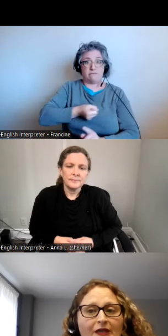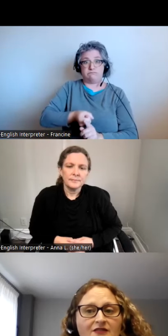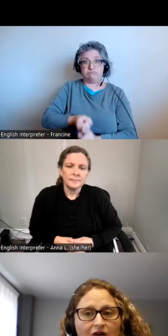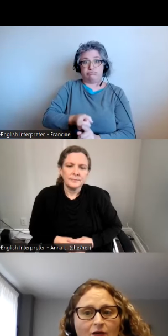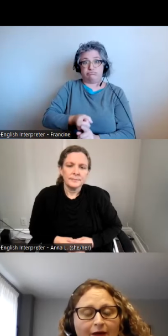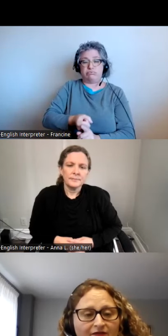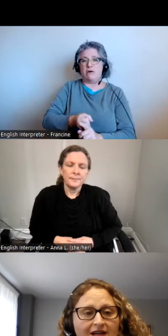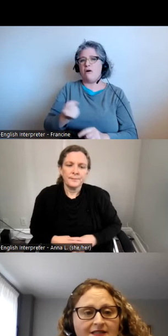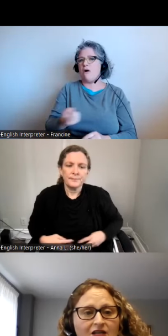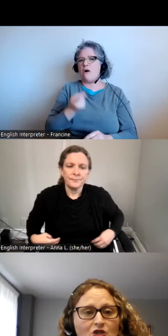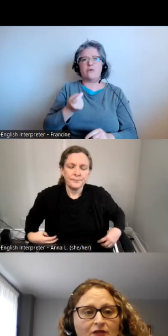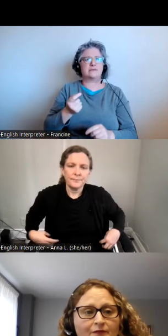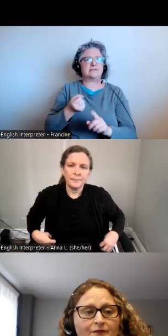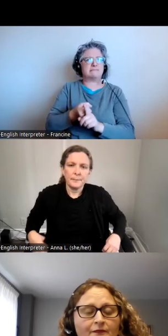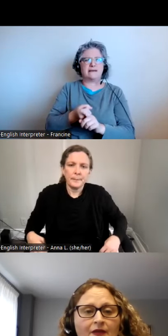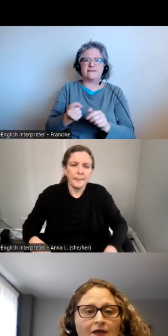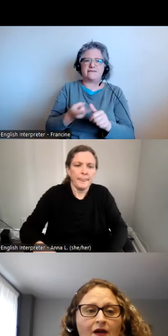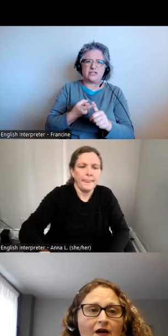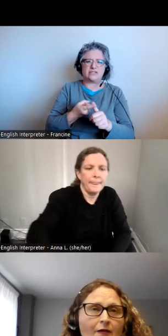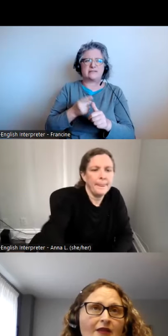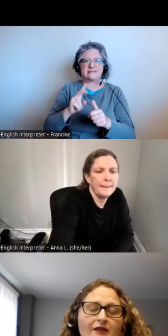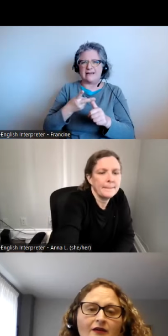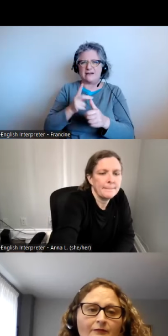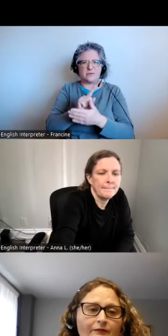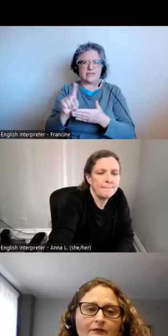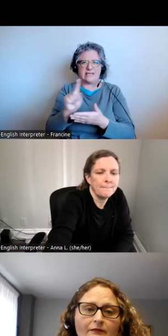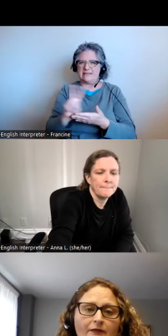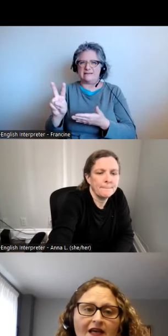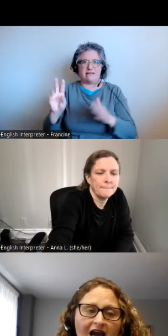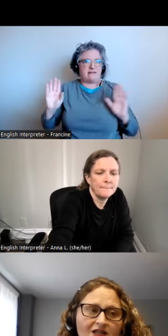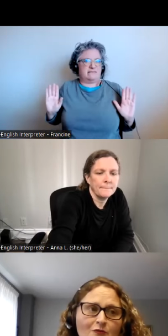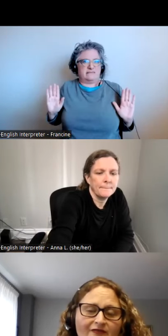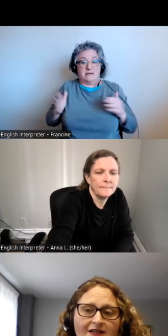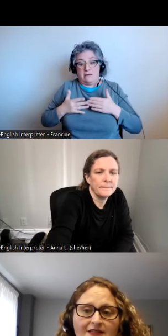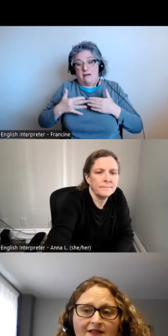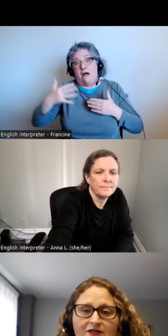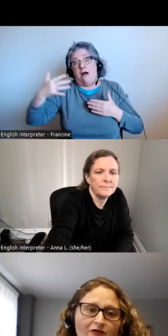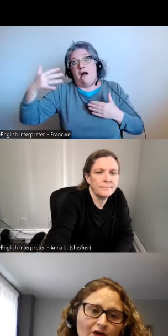of a misnomer, I guess. Something that is going to come about from vaccination happens in the